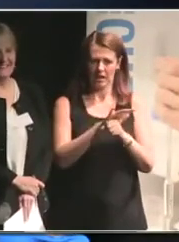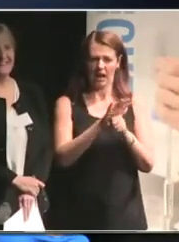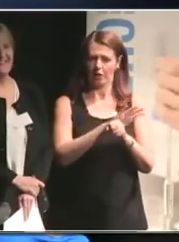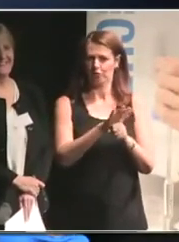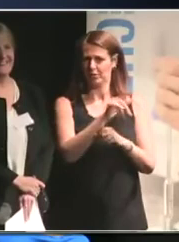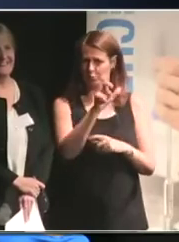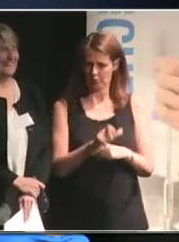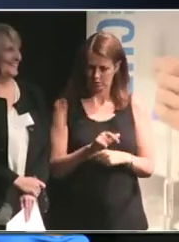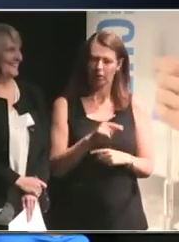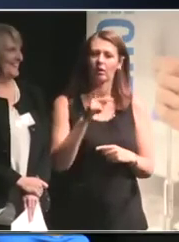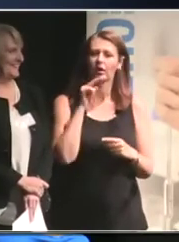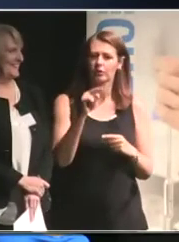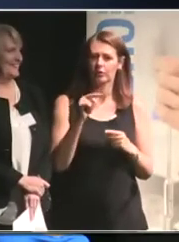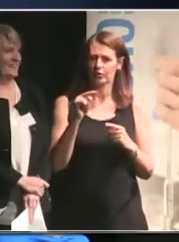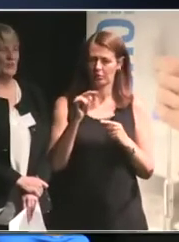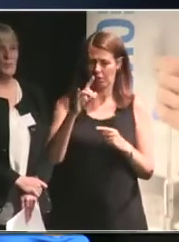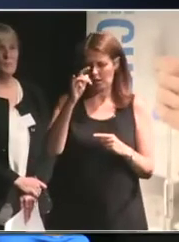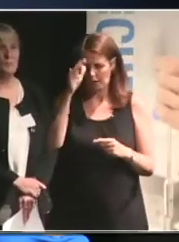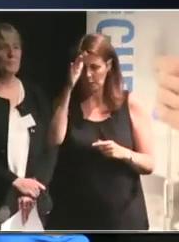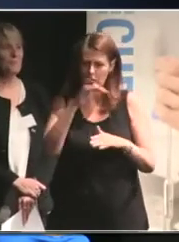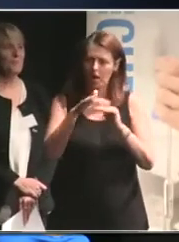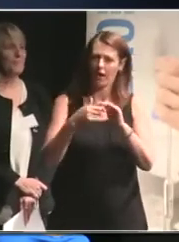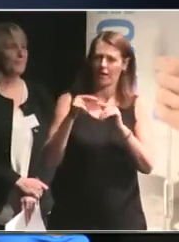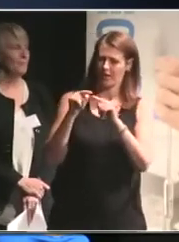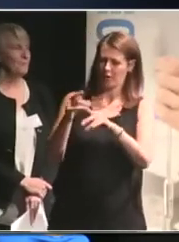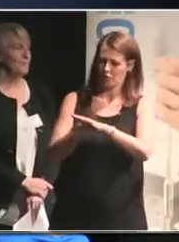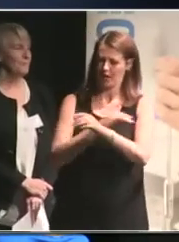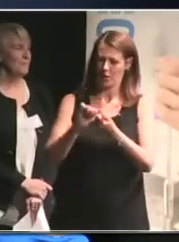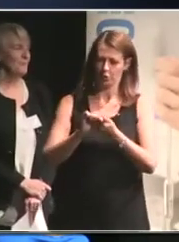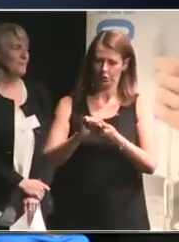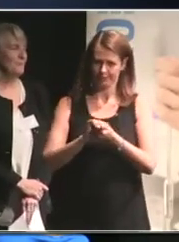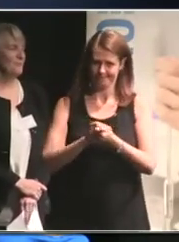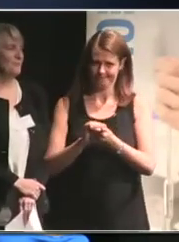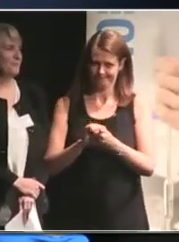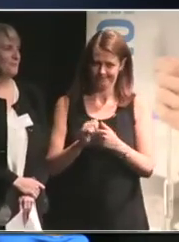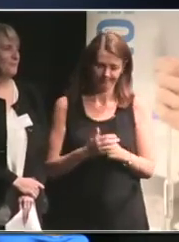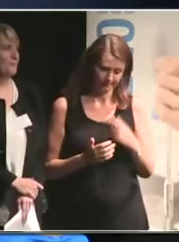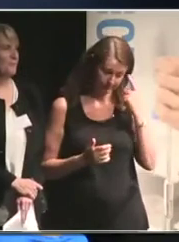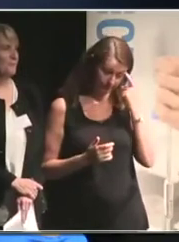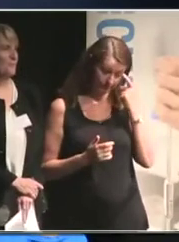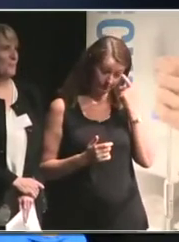Okay greenwashing is a very serious issue and again that's one of the problems